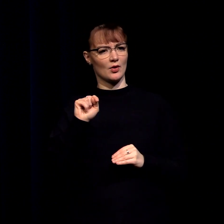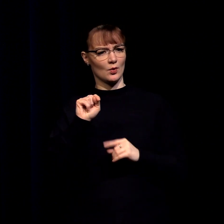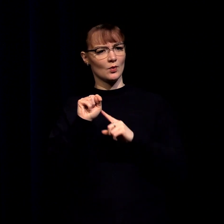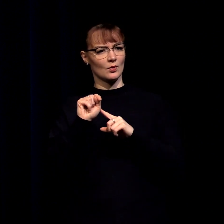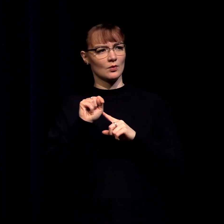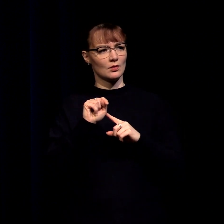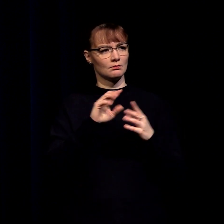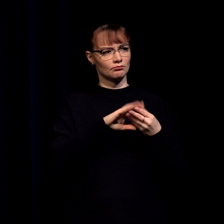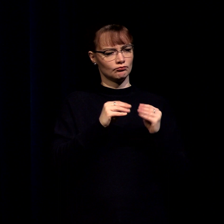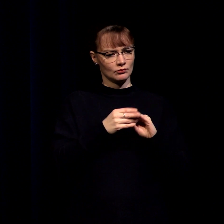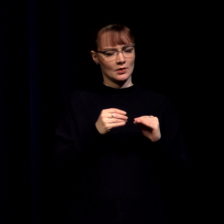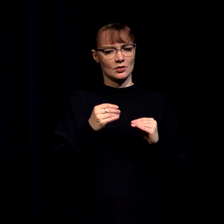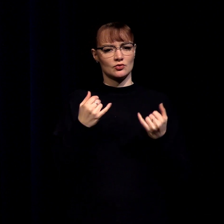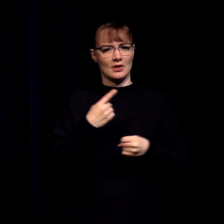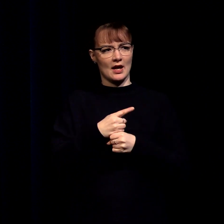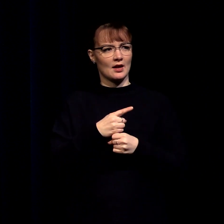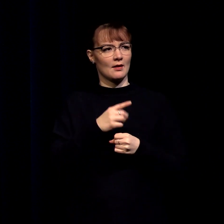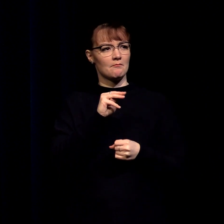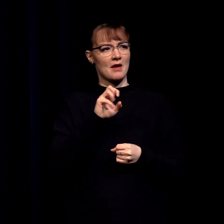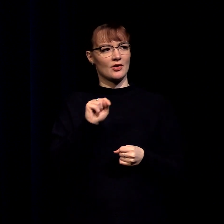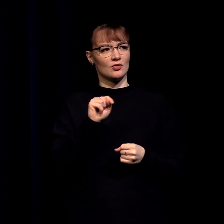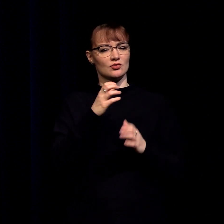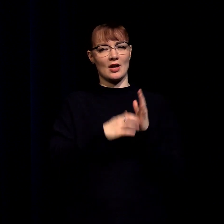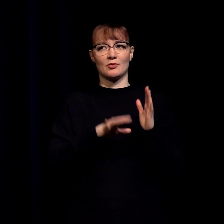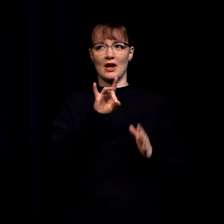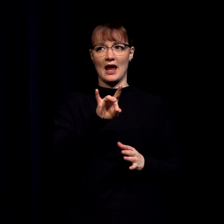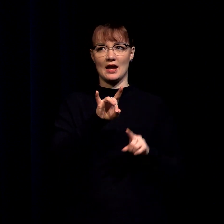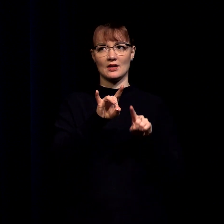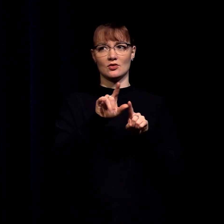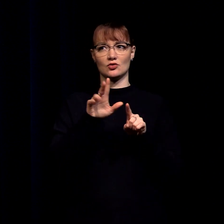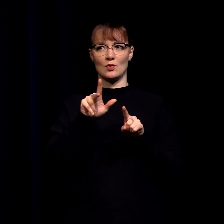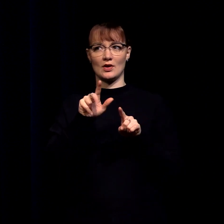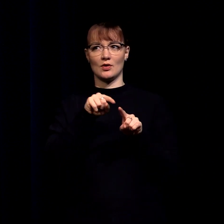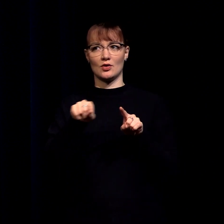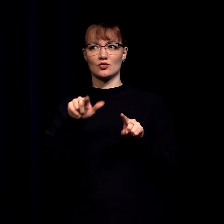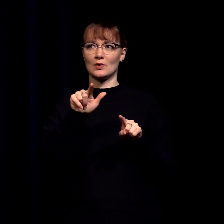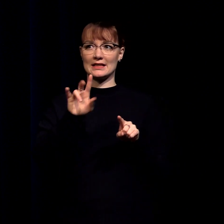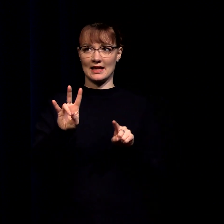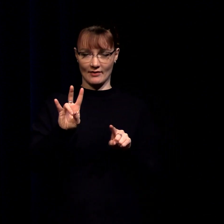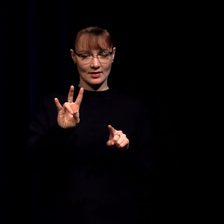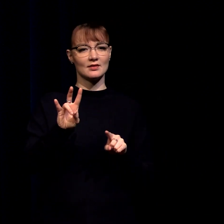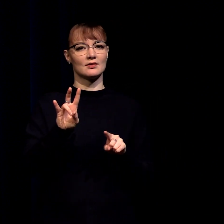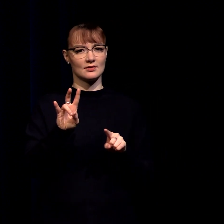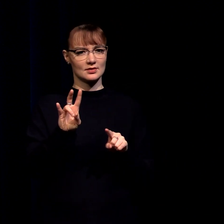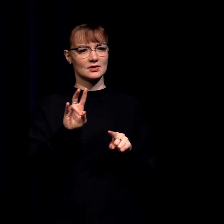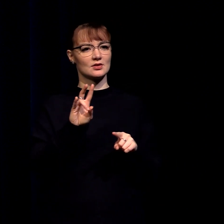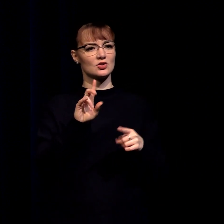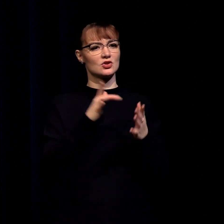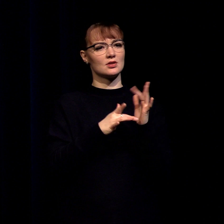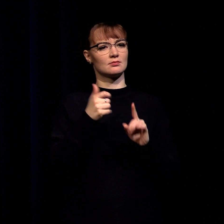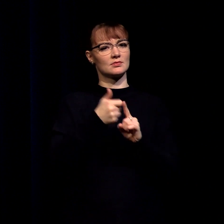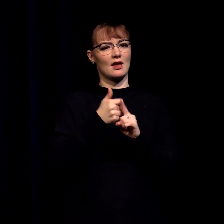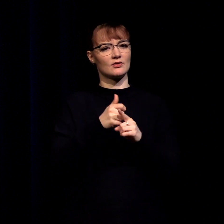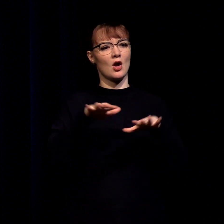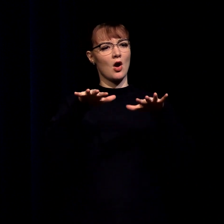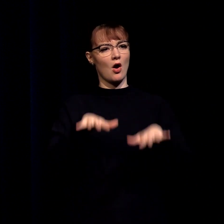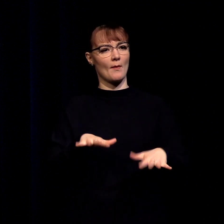start today in Matthew chapter 8, 23 to 27. I'm going to jump in this is when Jesus comes a storm. We're going to just put